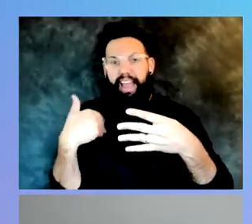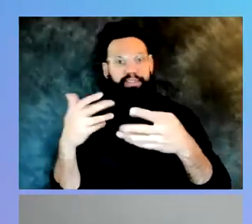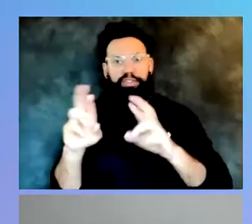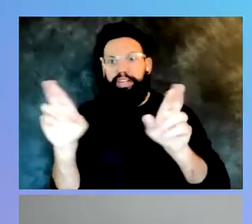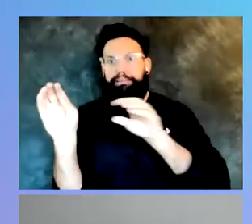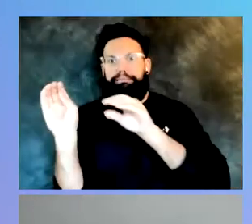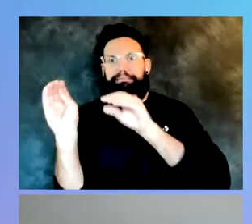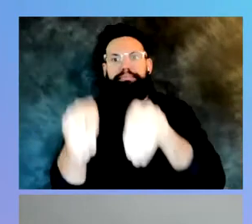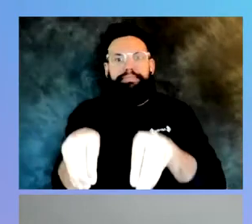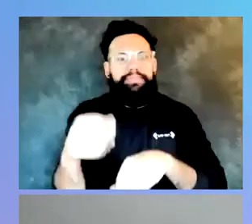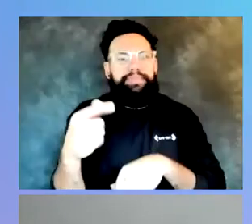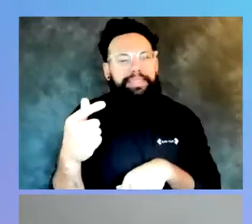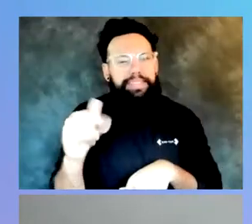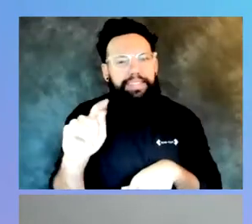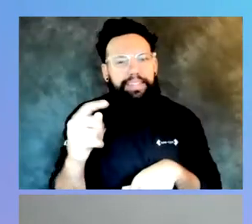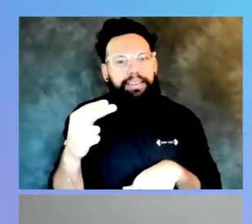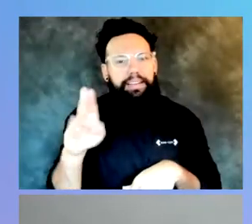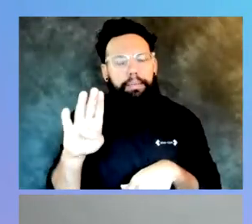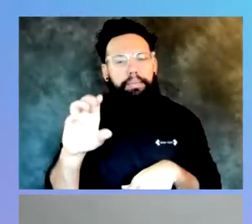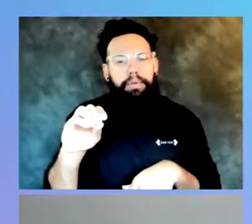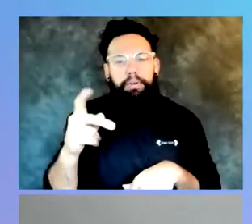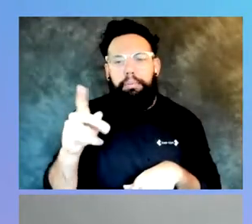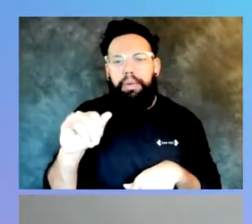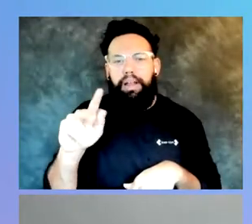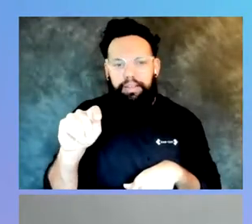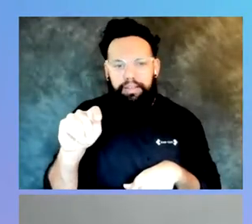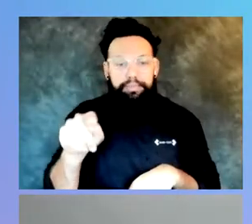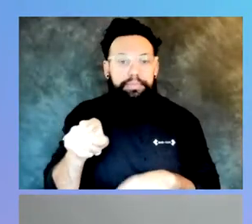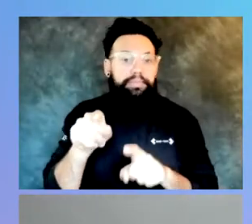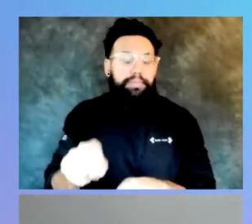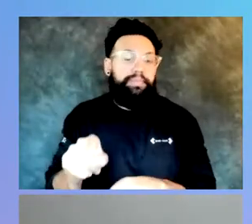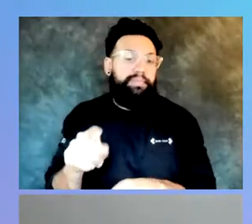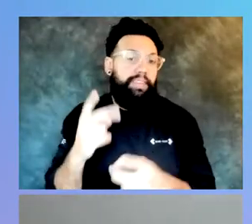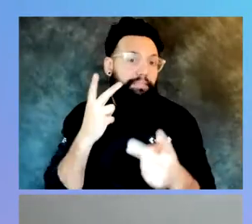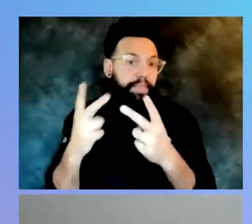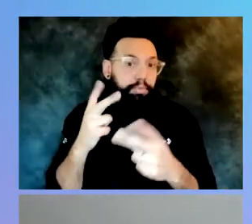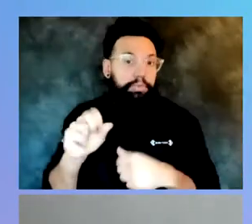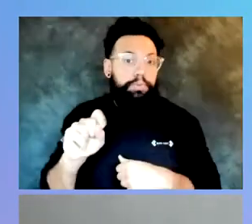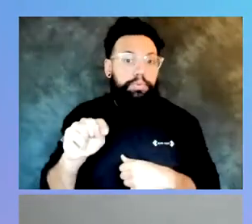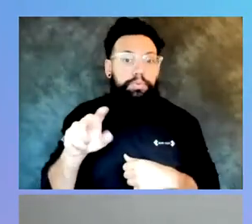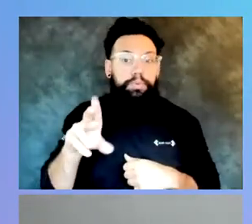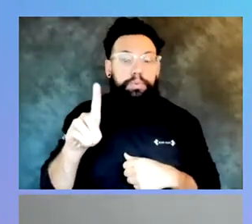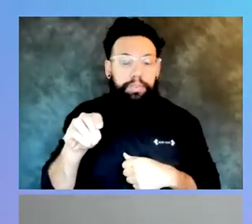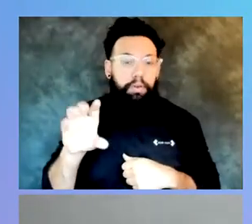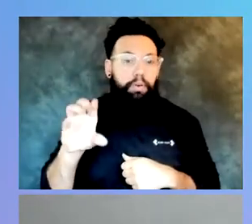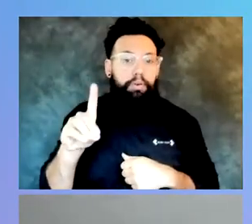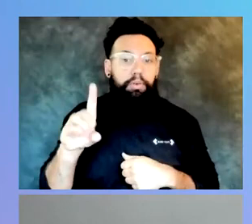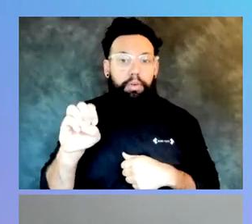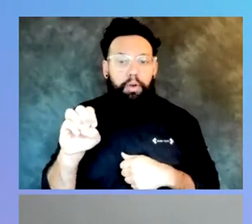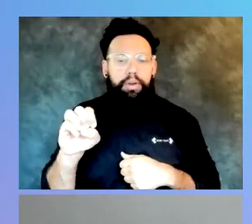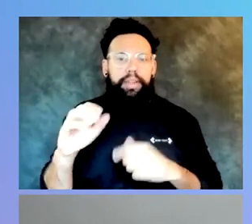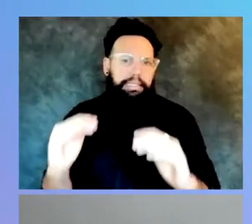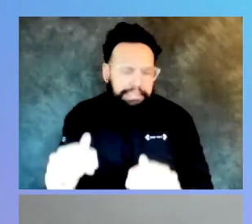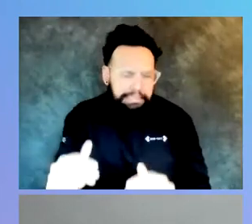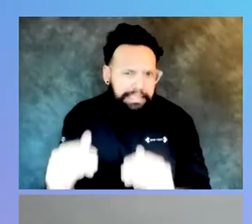themes. So Visual Studio Code offers high contrast themes that enhance the readability for